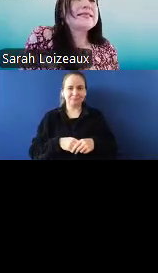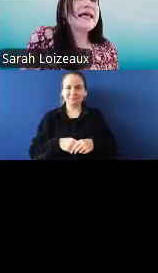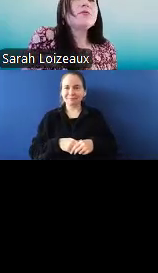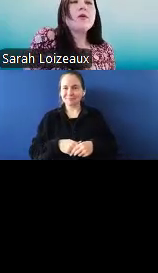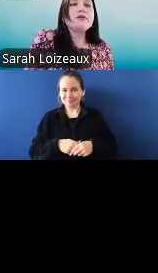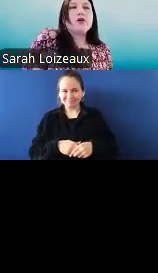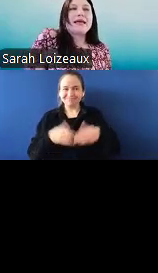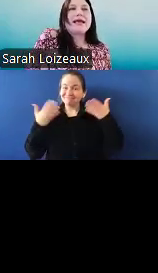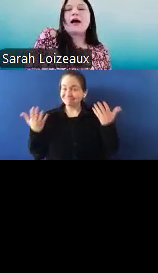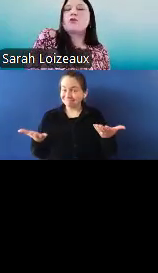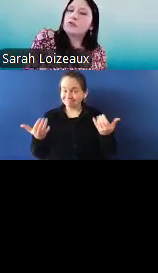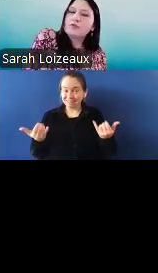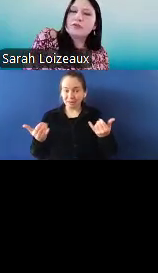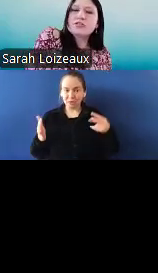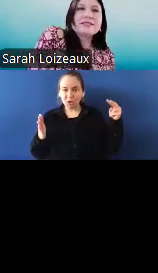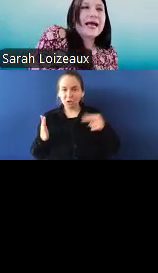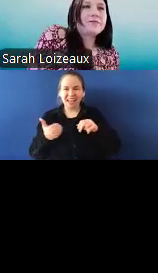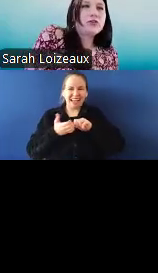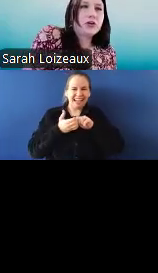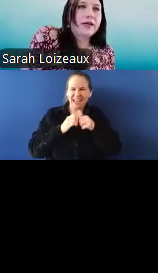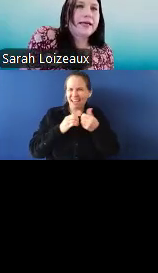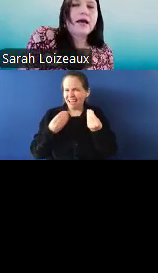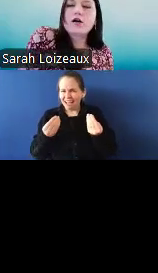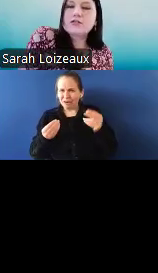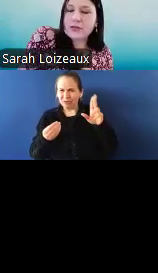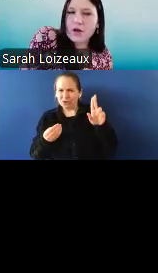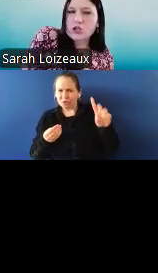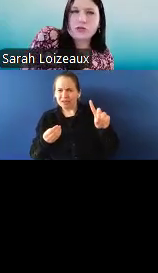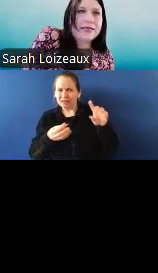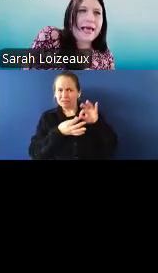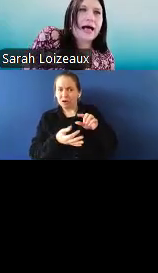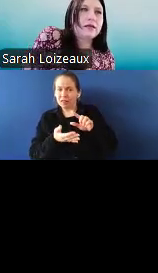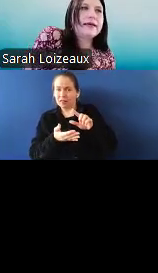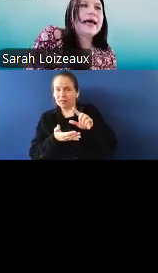Today we're going to look at how universal design for learning, also could be called UDL,